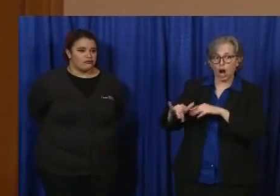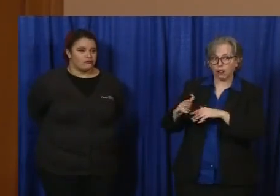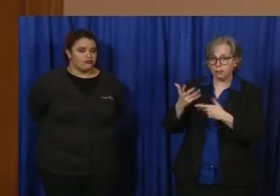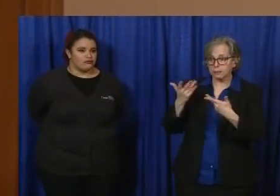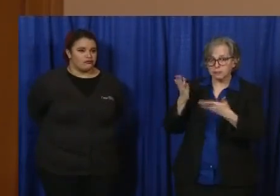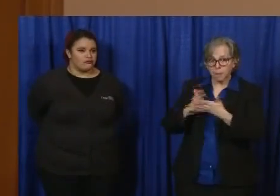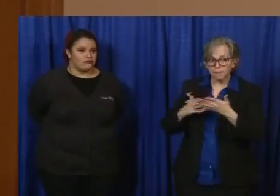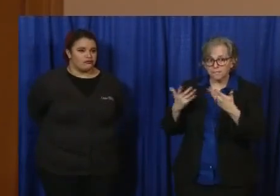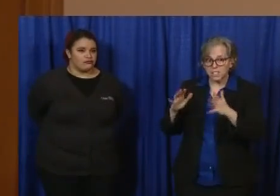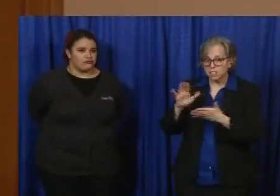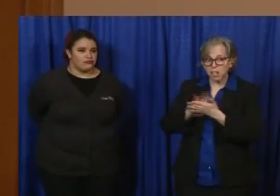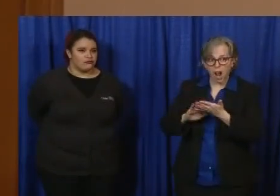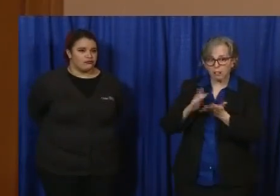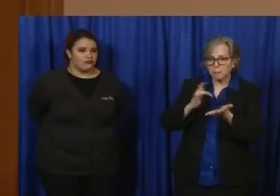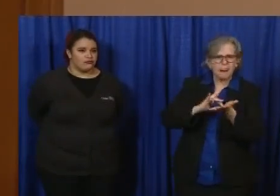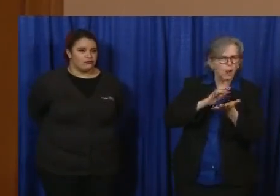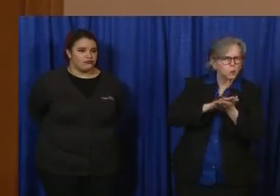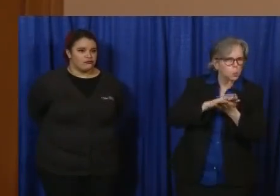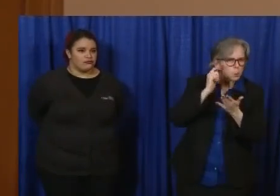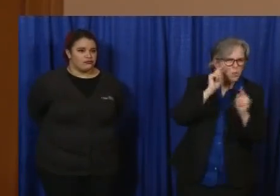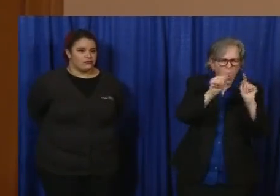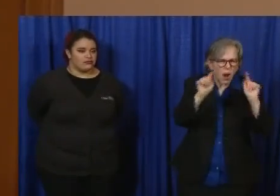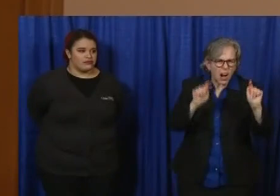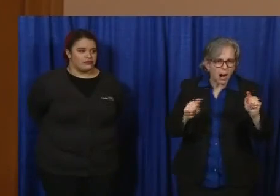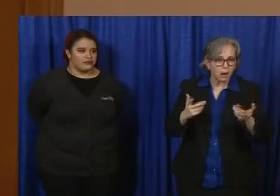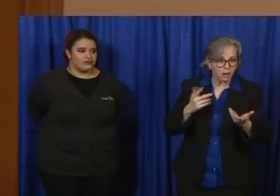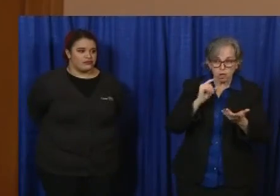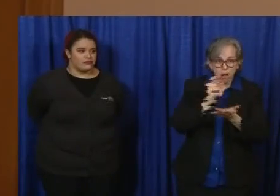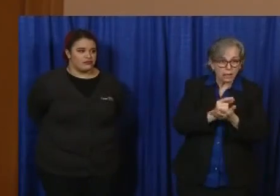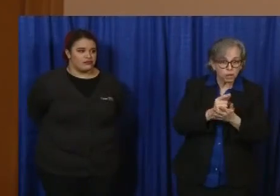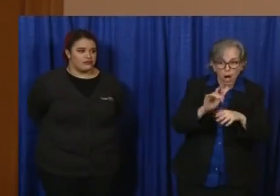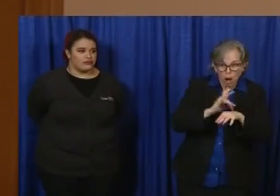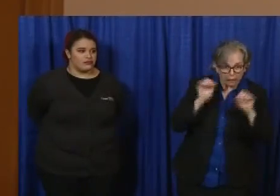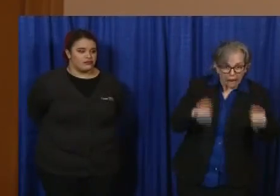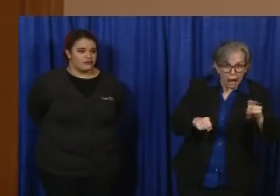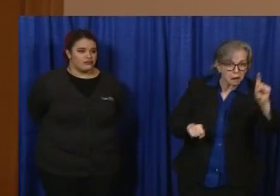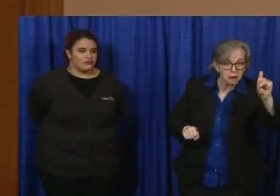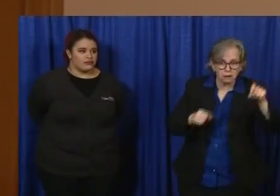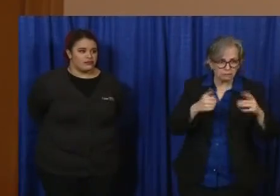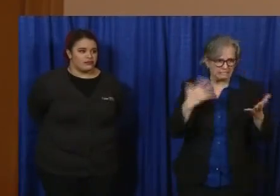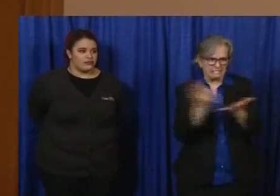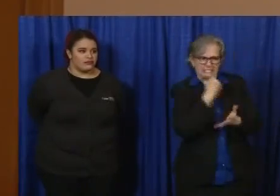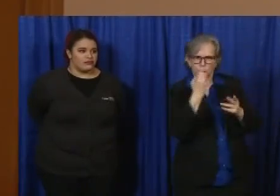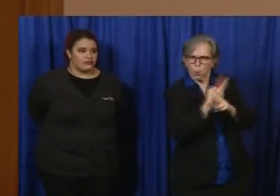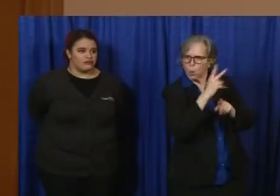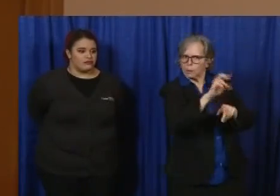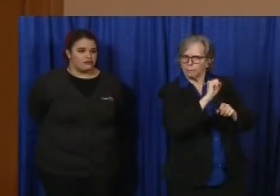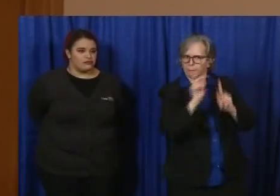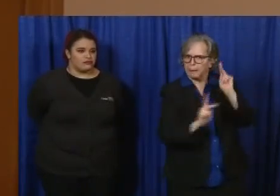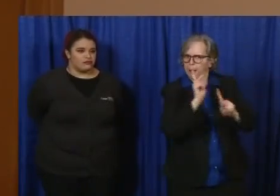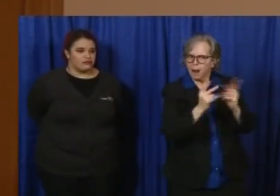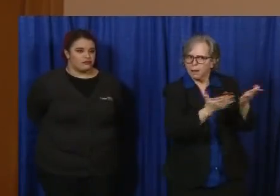WE ARE ALSO AND WE ARE GRADUATING CLASSES EARLY SO IN SOME AREAS I'VE HEARD THAT THE